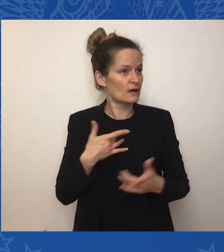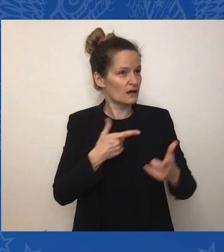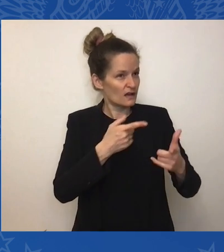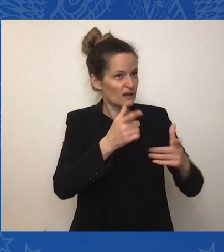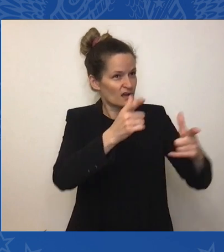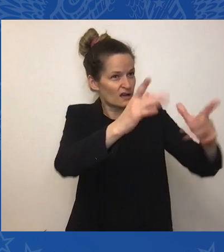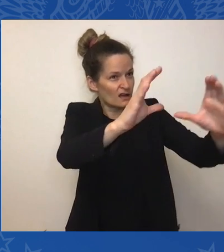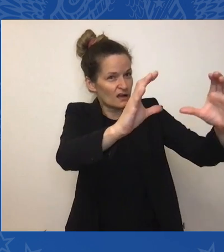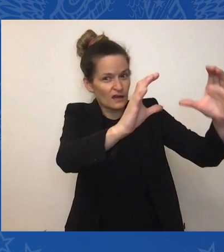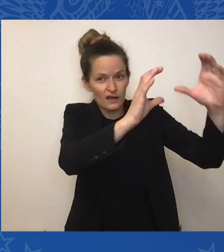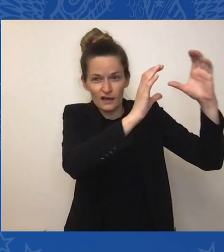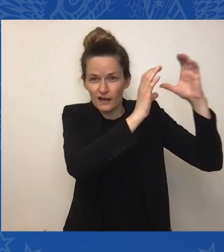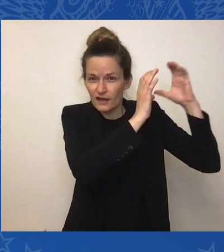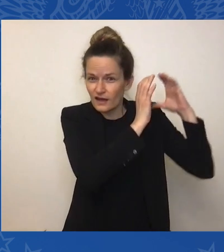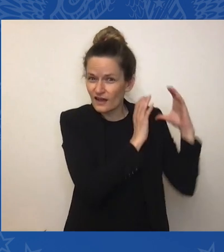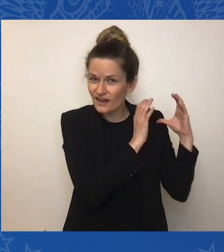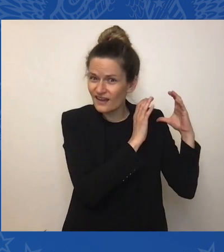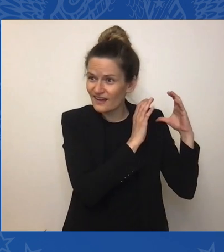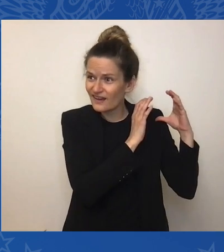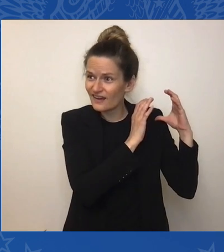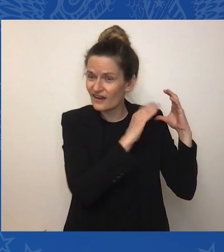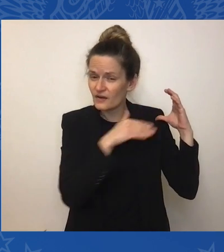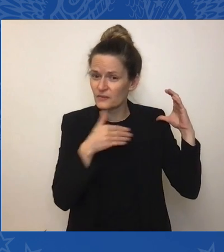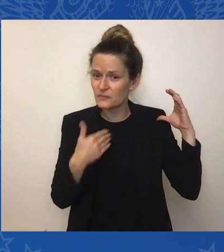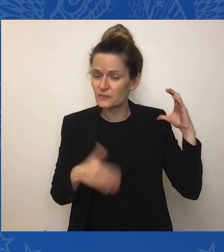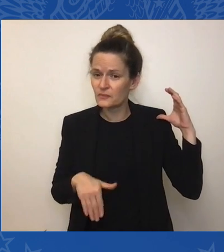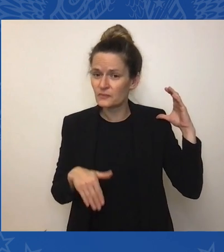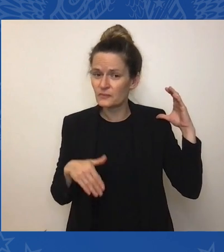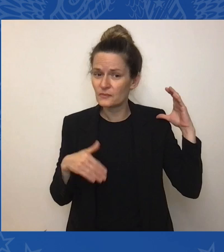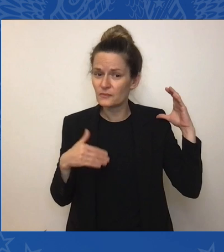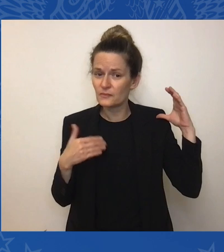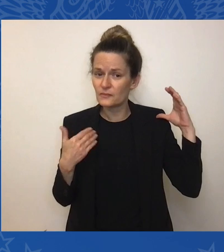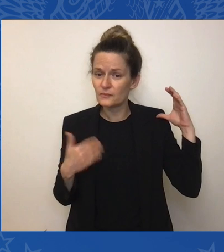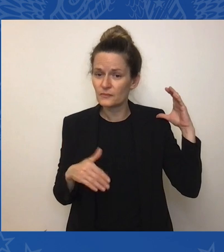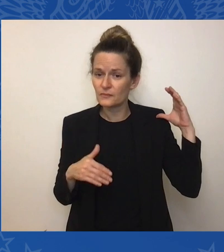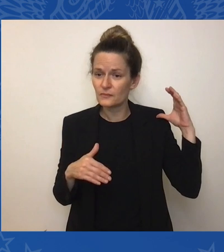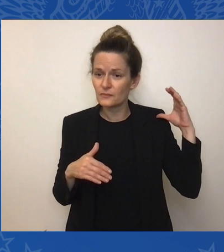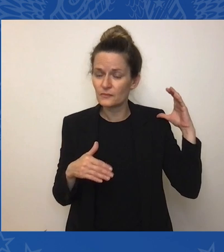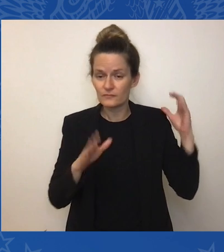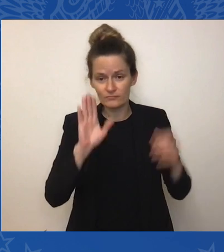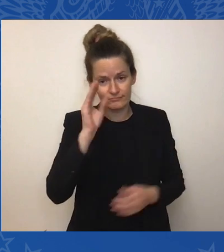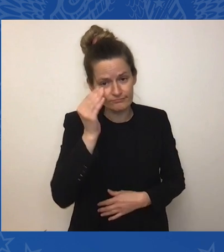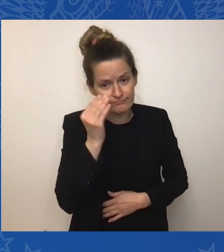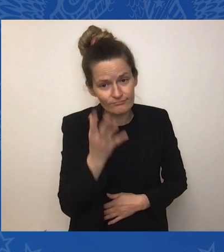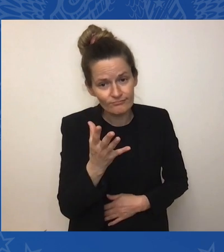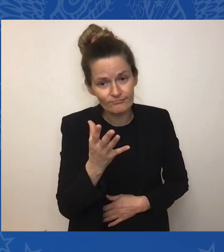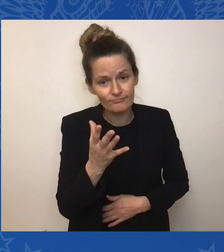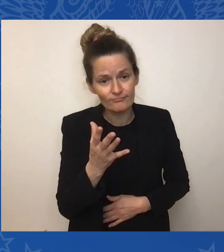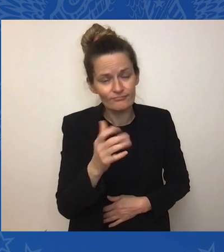I'm not saying you have to shoulder the burden on your own. The task at hand and the task ahead is the work of all of us.